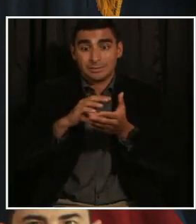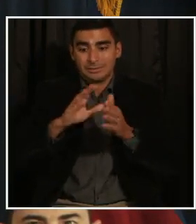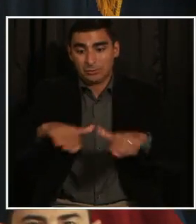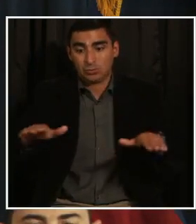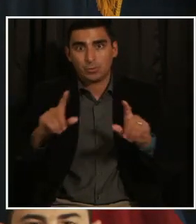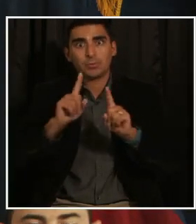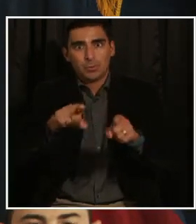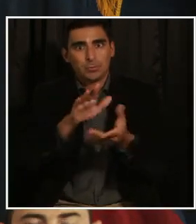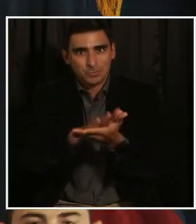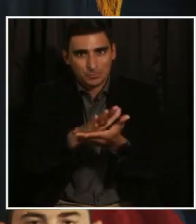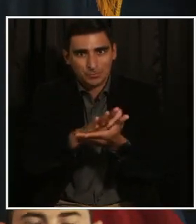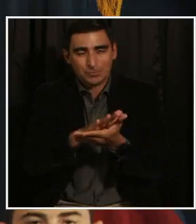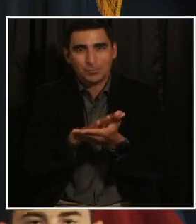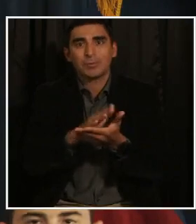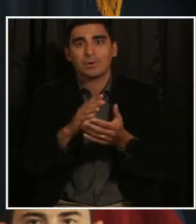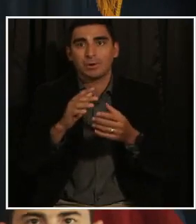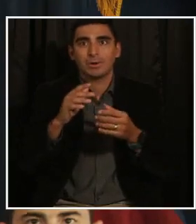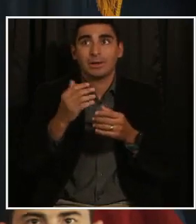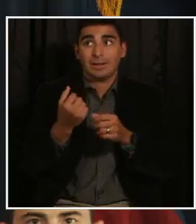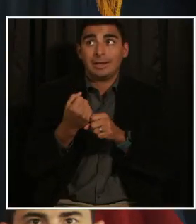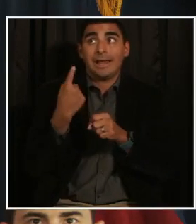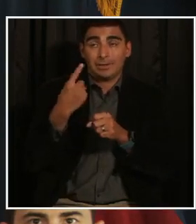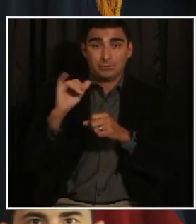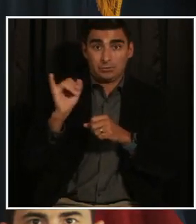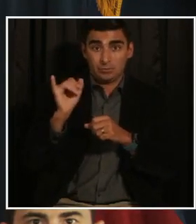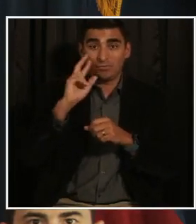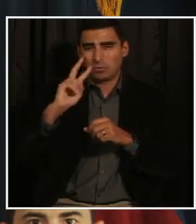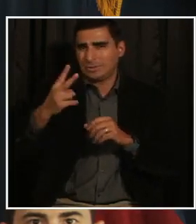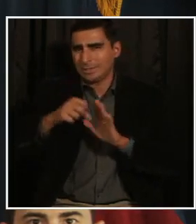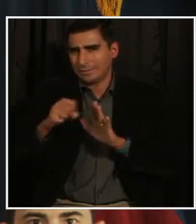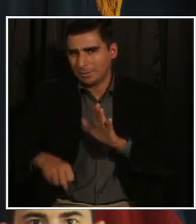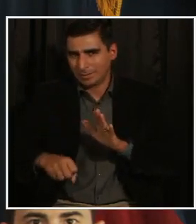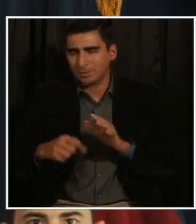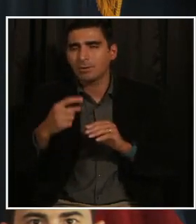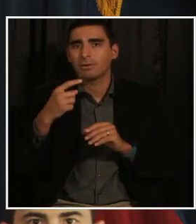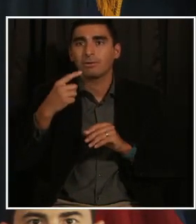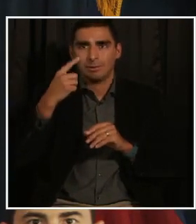too especially in the second semester and that is a very important piece of education it's